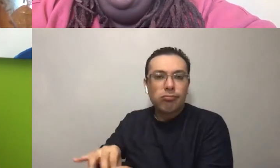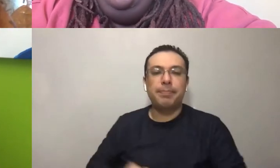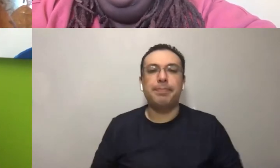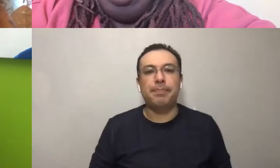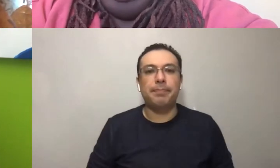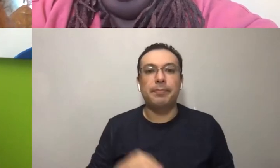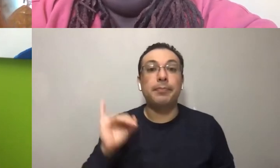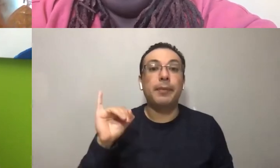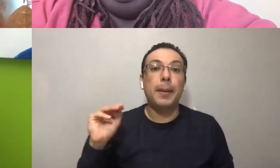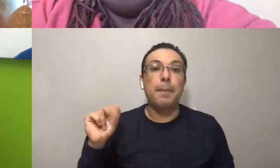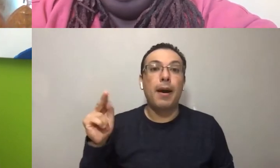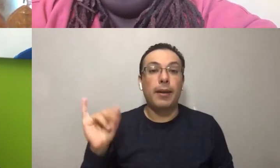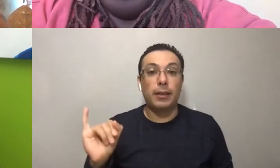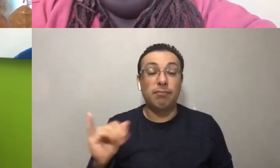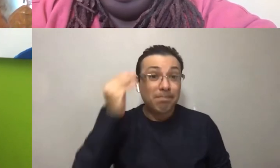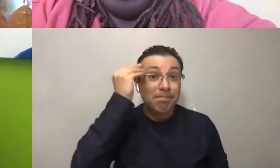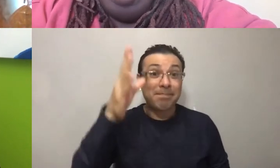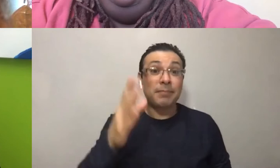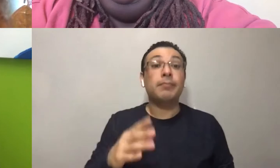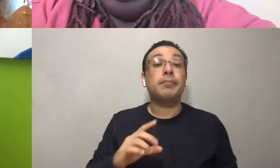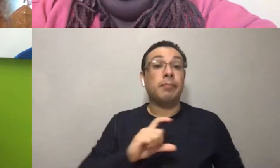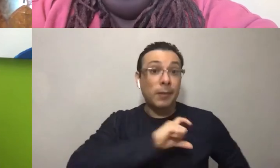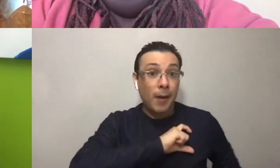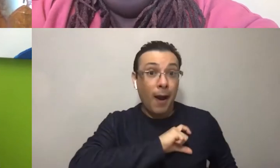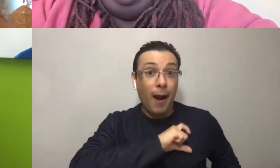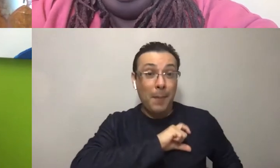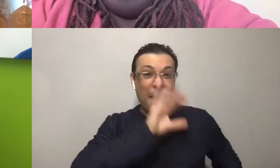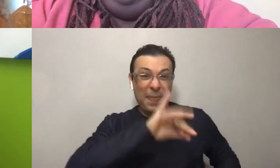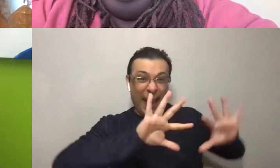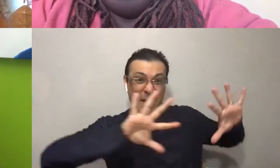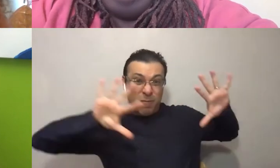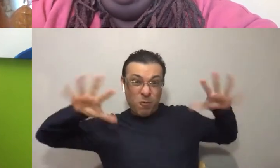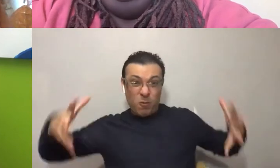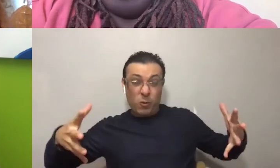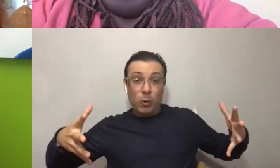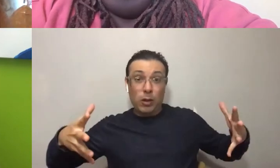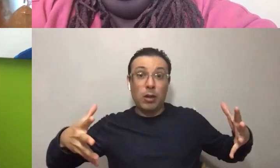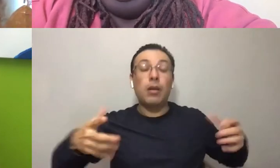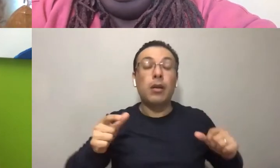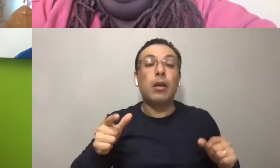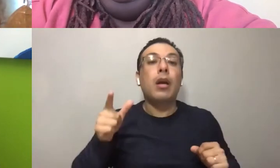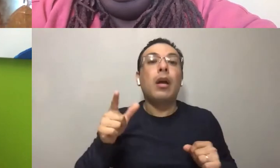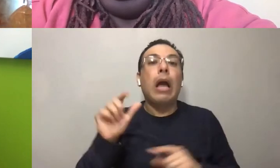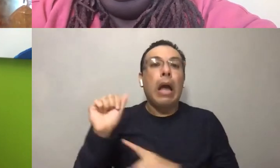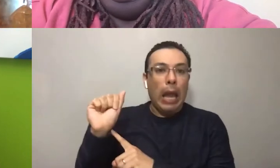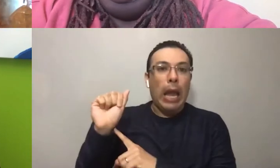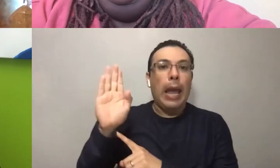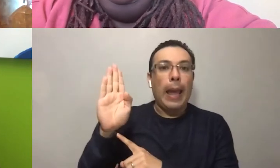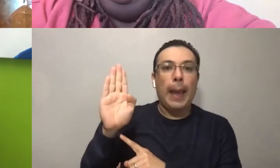It is very much so built upon Black and brown bodies with disabilities existing in prisons.